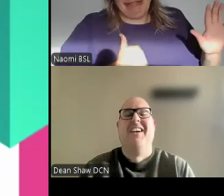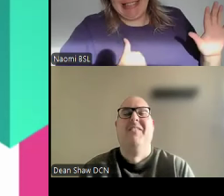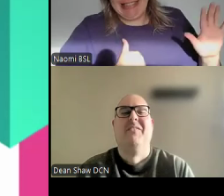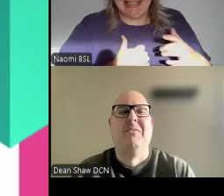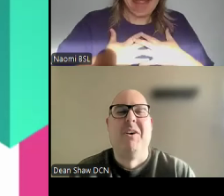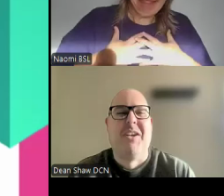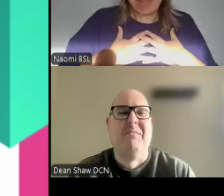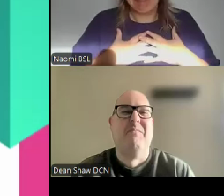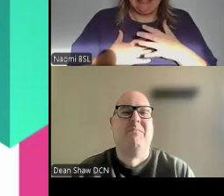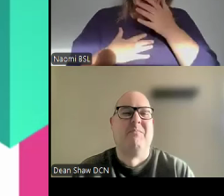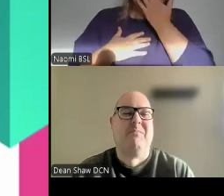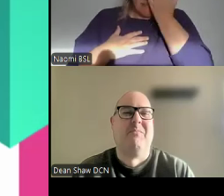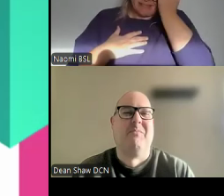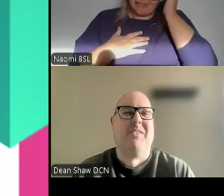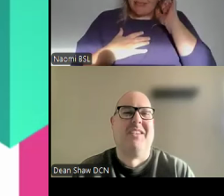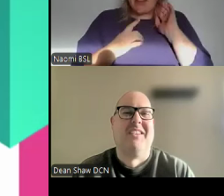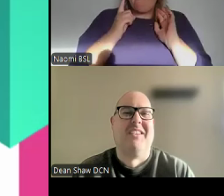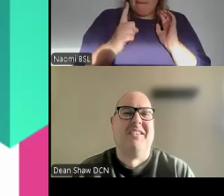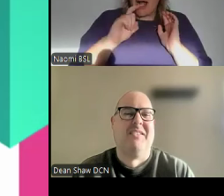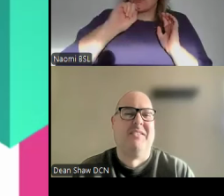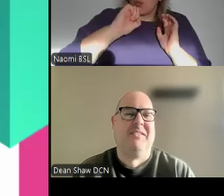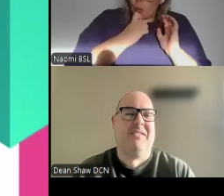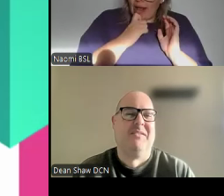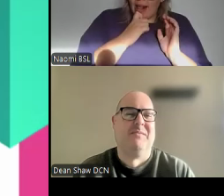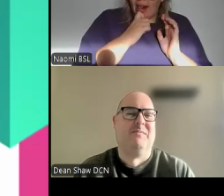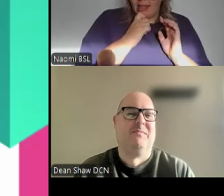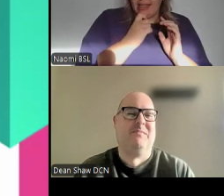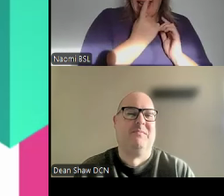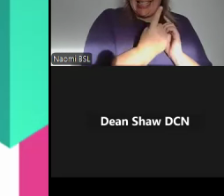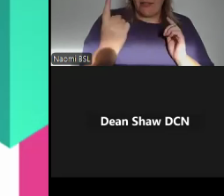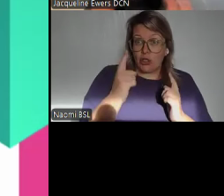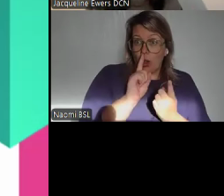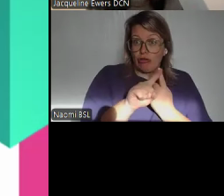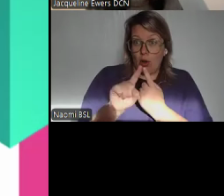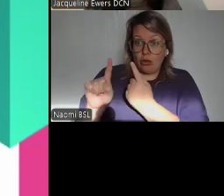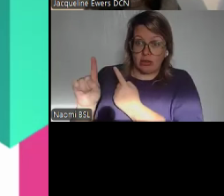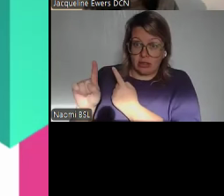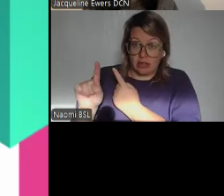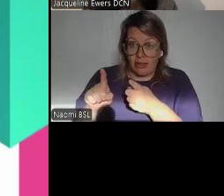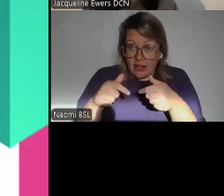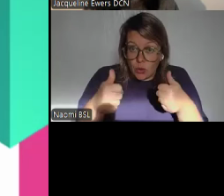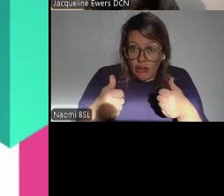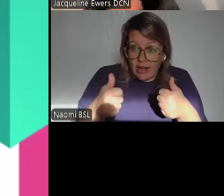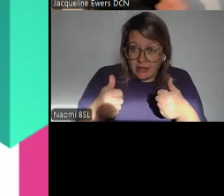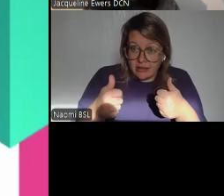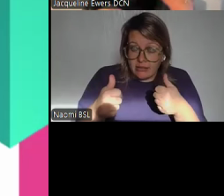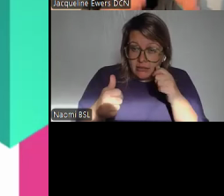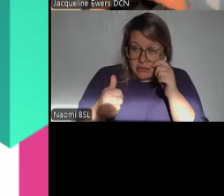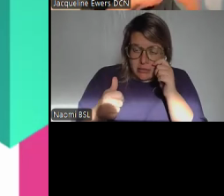Yes, we will come back to you individually, if that's okay, or-- and put some,